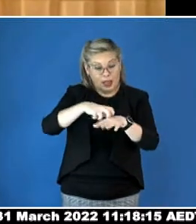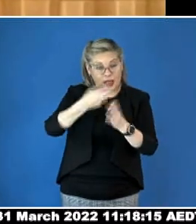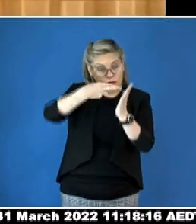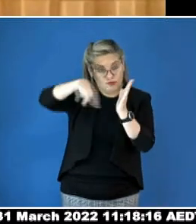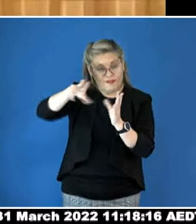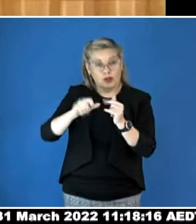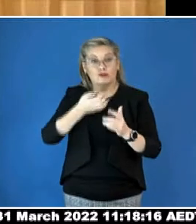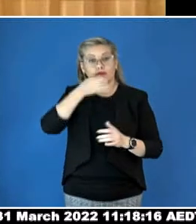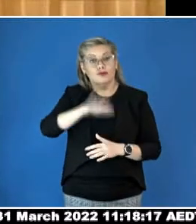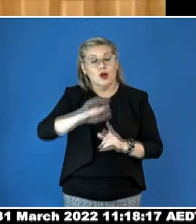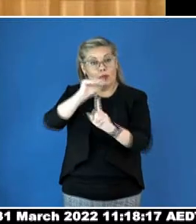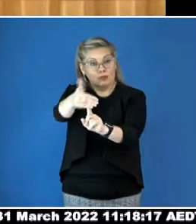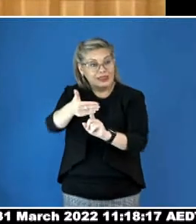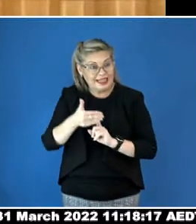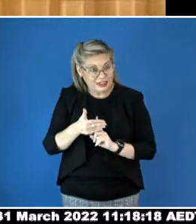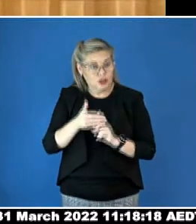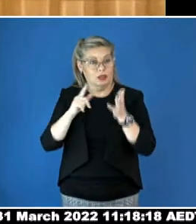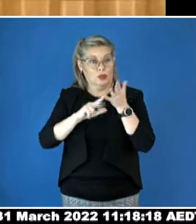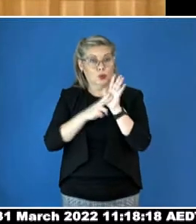Yes, mmm.